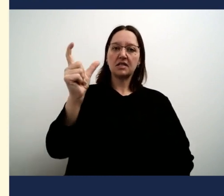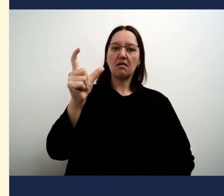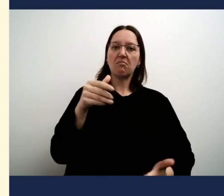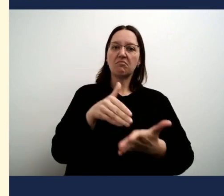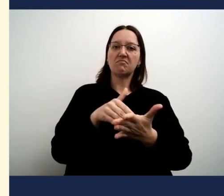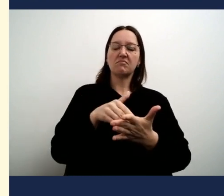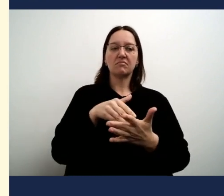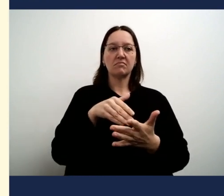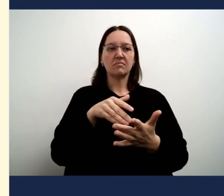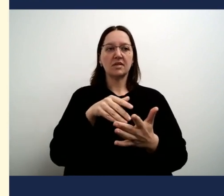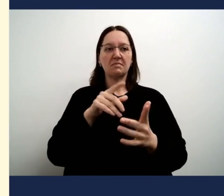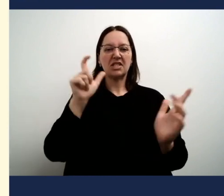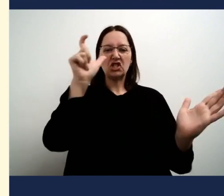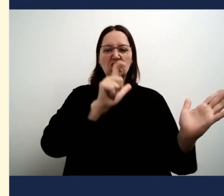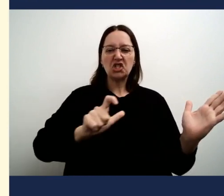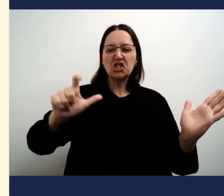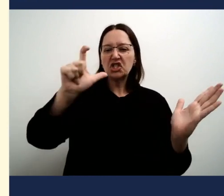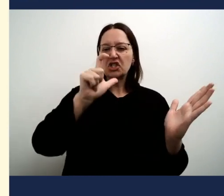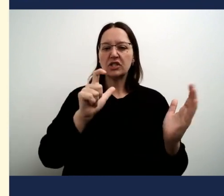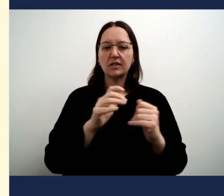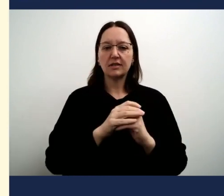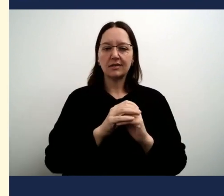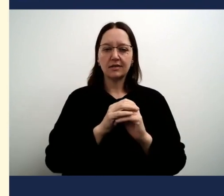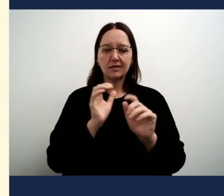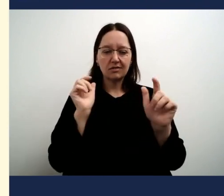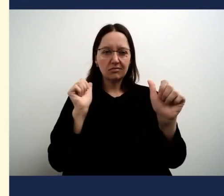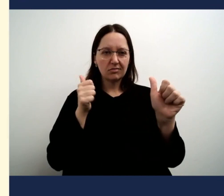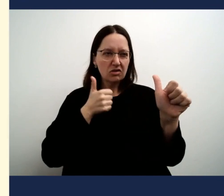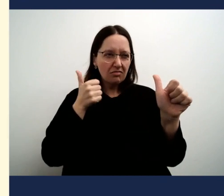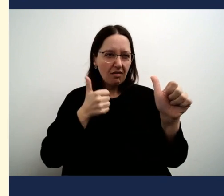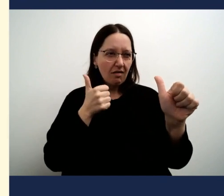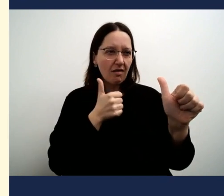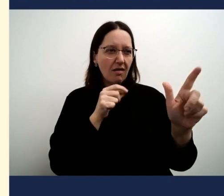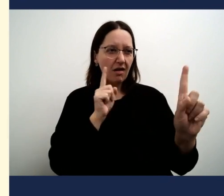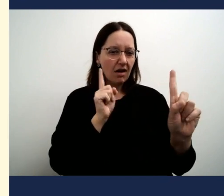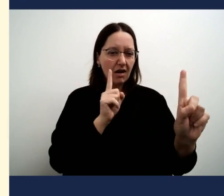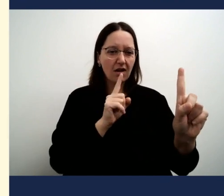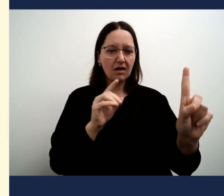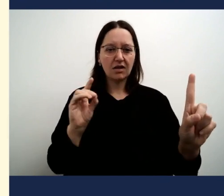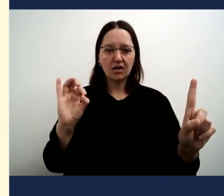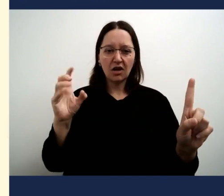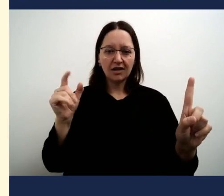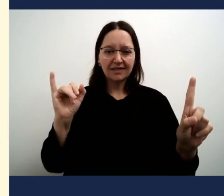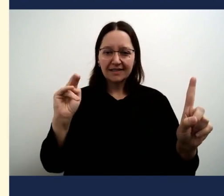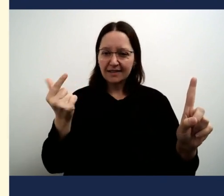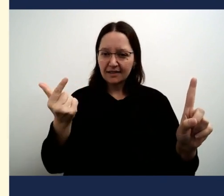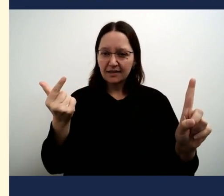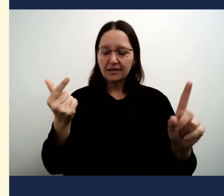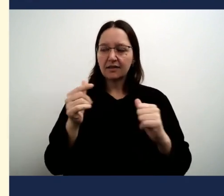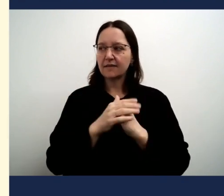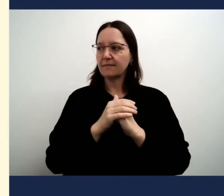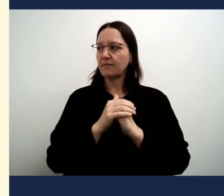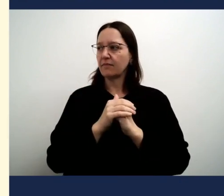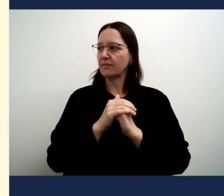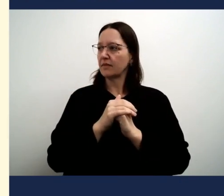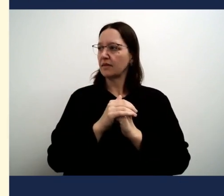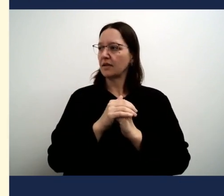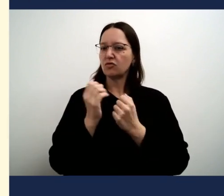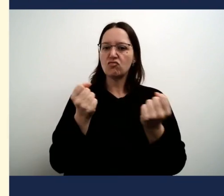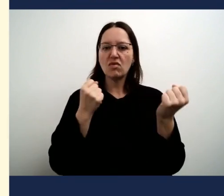imagine her anxiety when I sat next to her. I think it was a -- I sat next to her. And something told me to talk to her